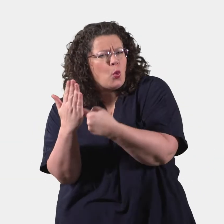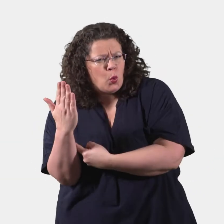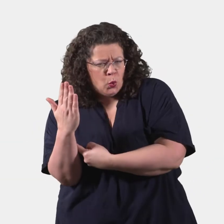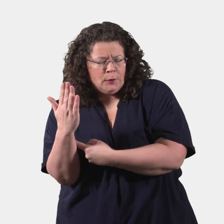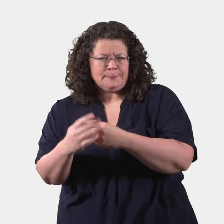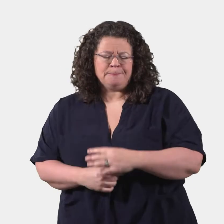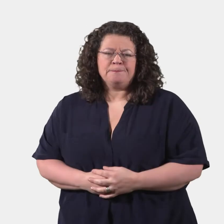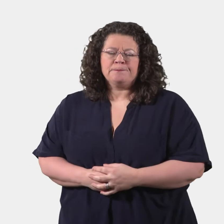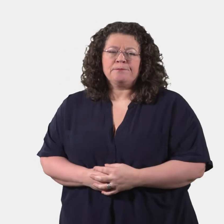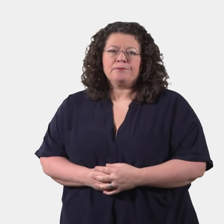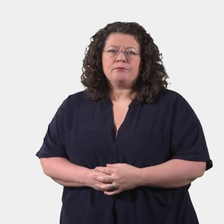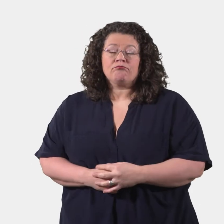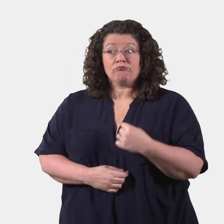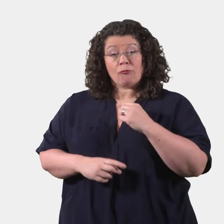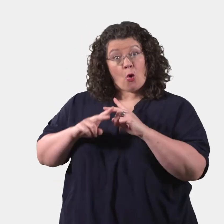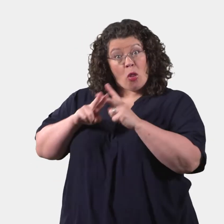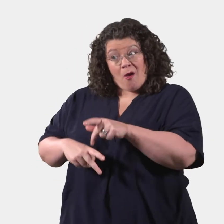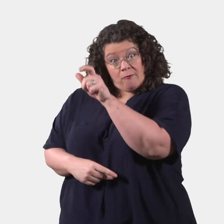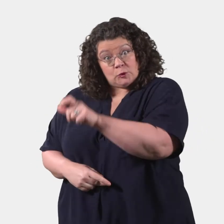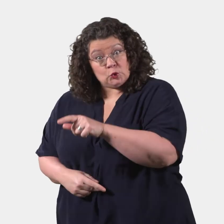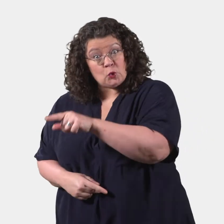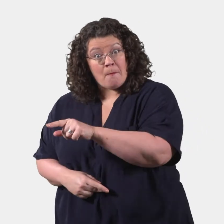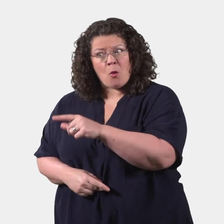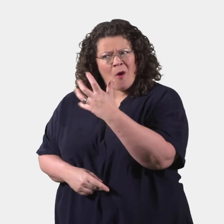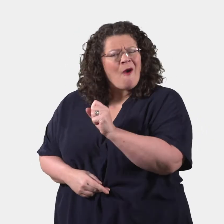you look after someone who gets certain disability benefits,